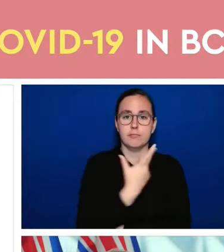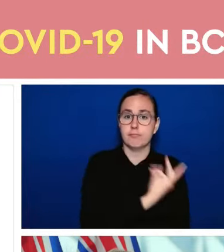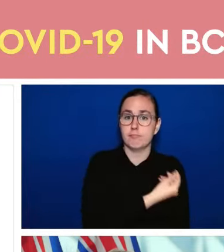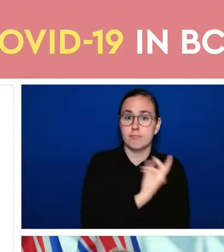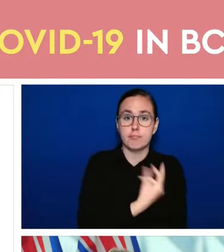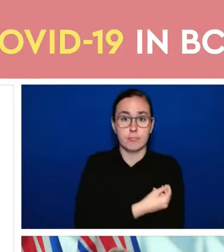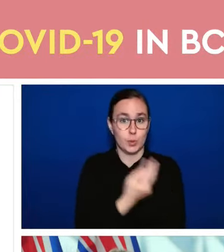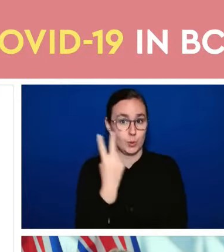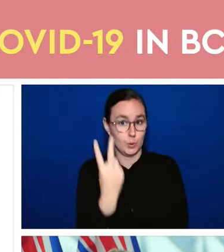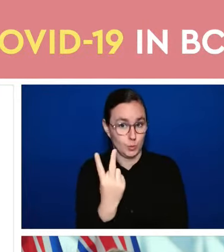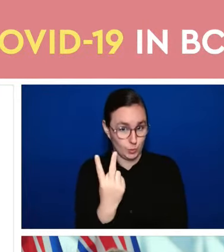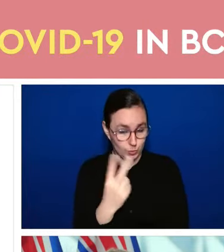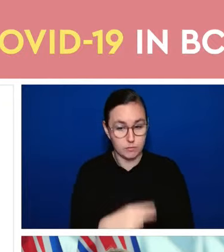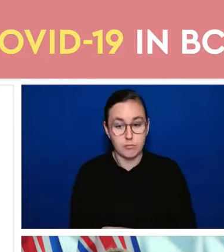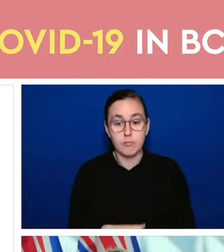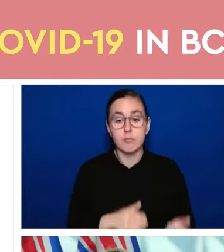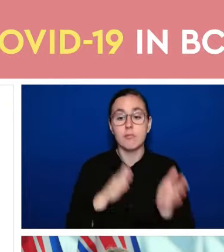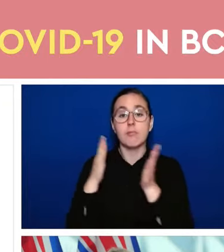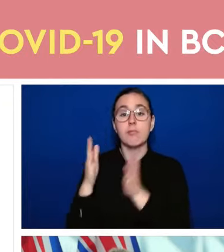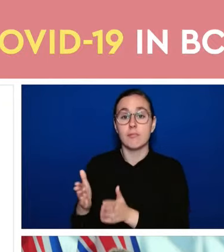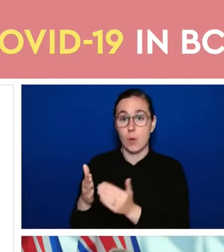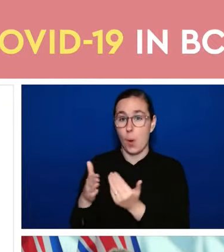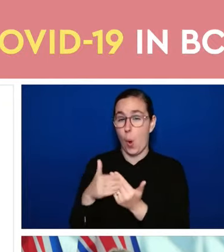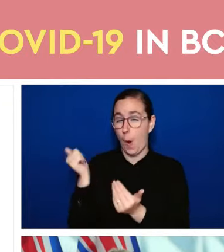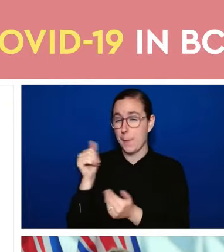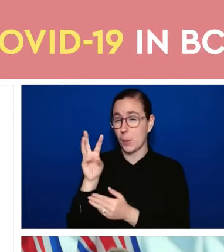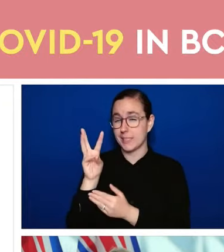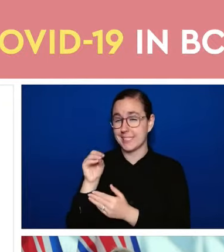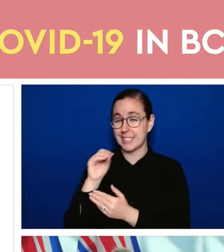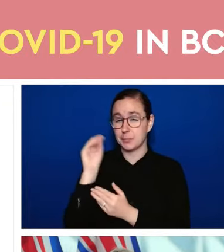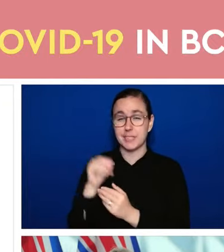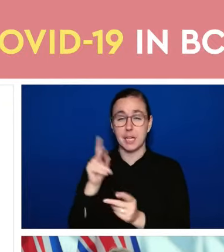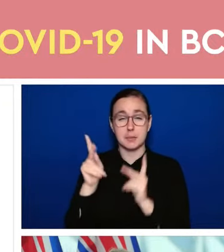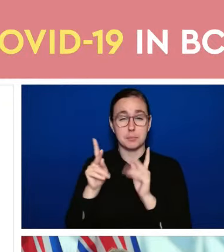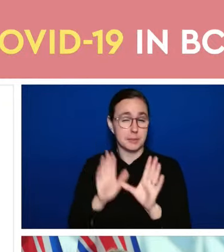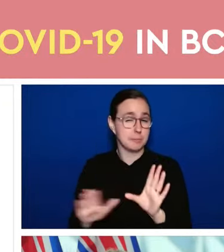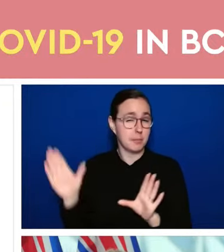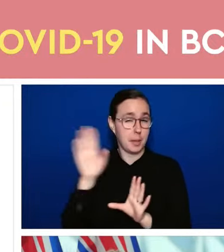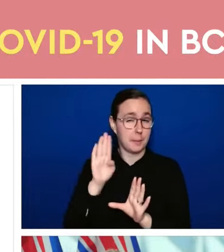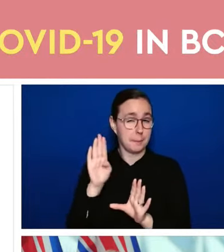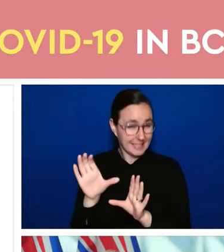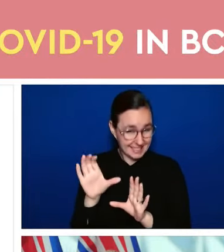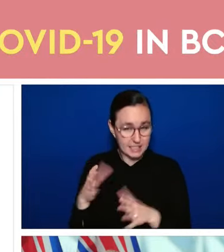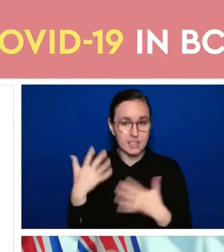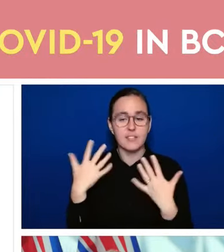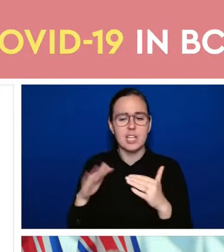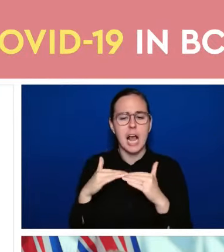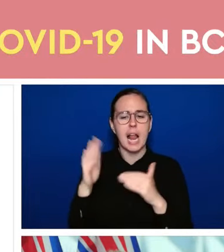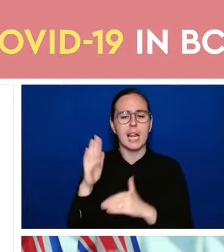had at least one booster dose and we know that that period for each composer doses of only